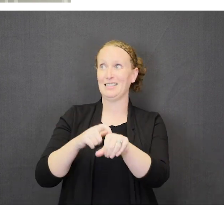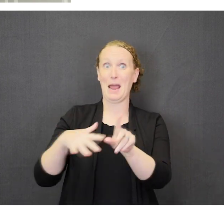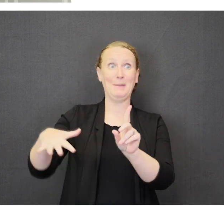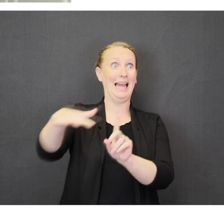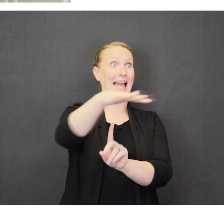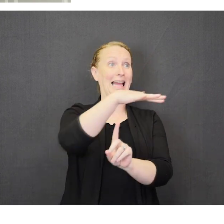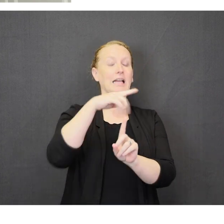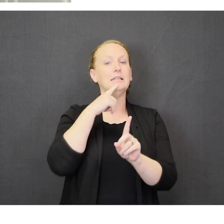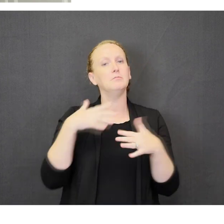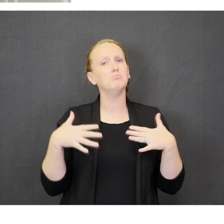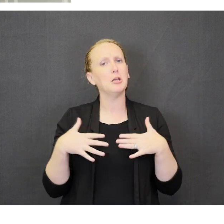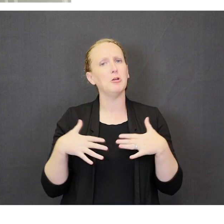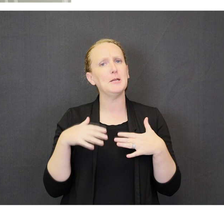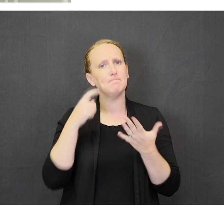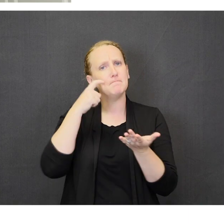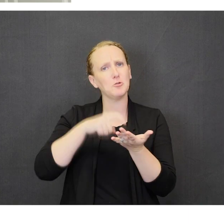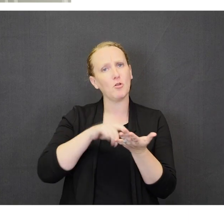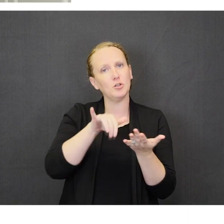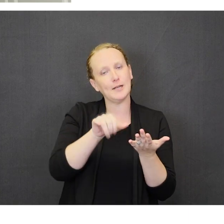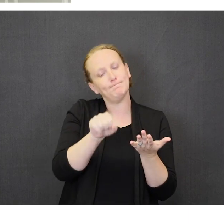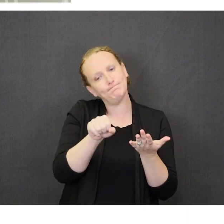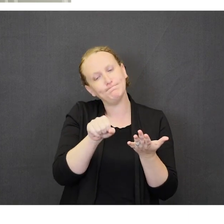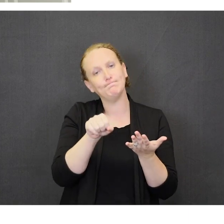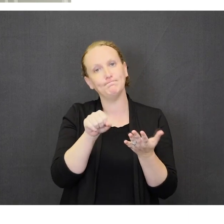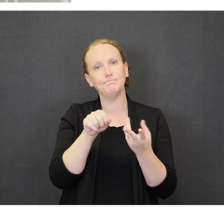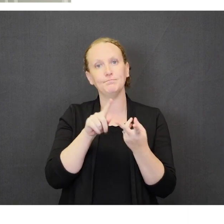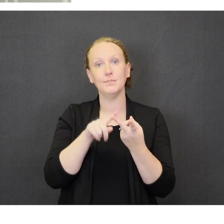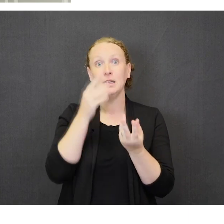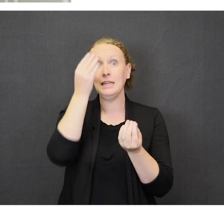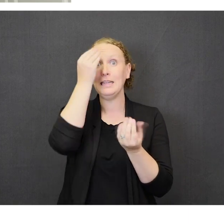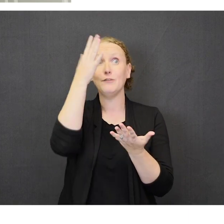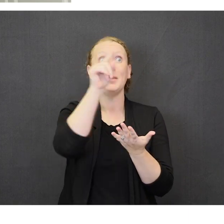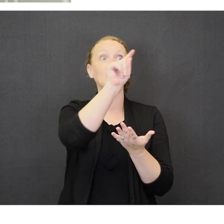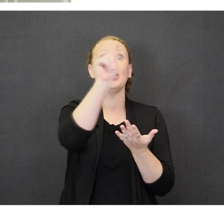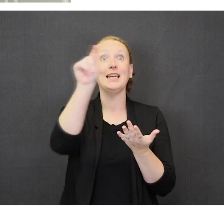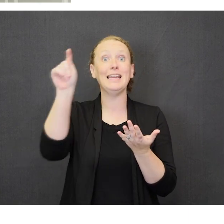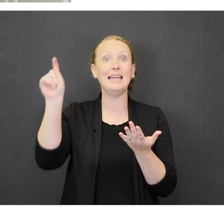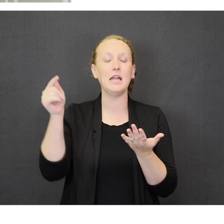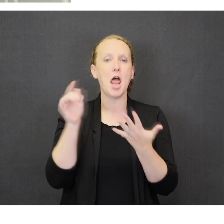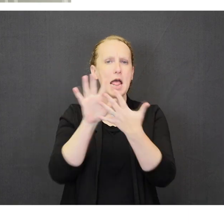yes there's so much information out there and and and there's a lot of